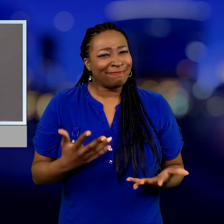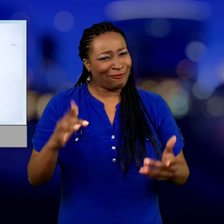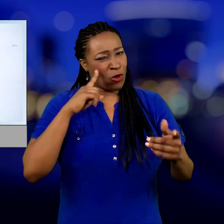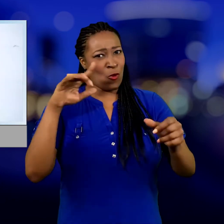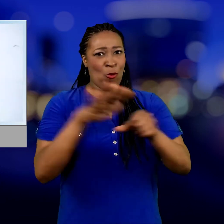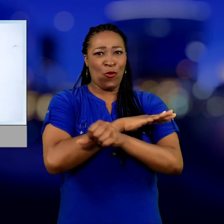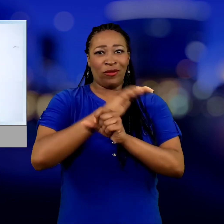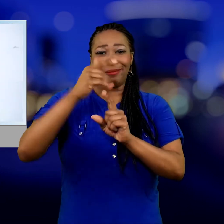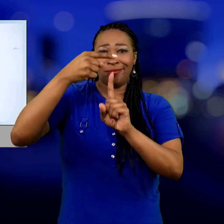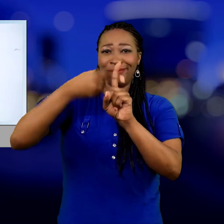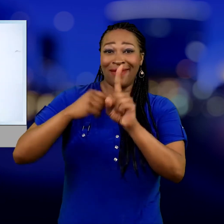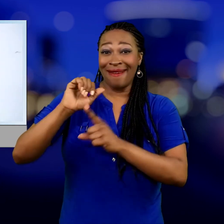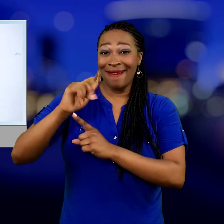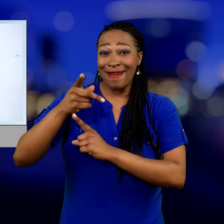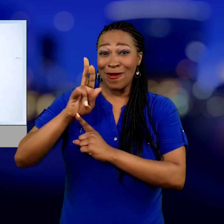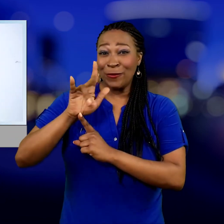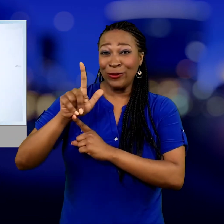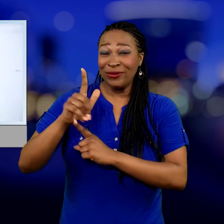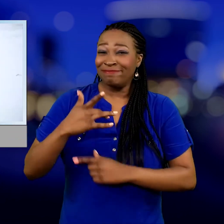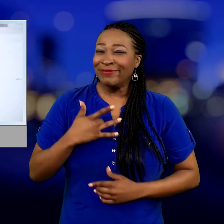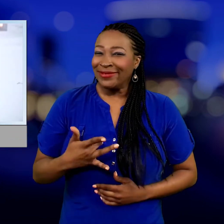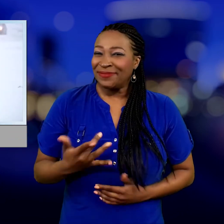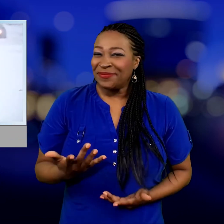entire month.